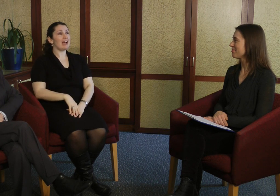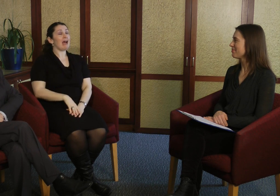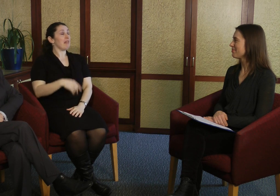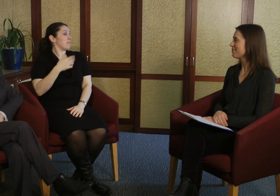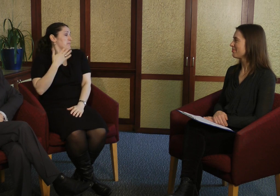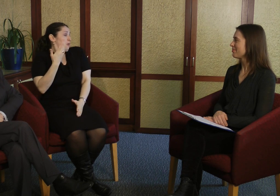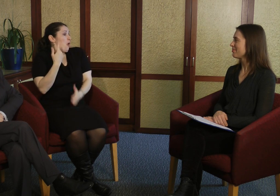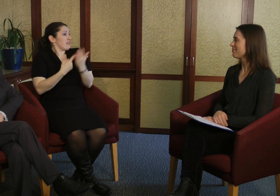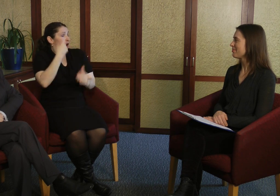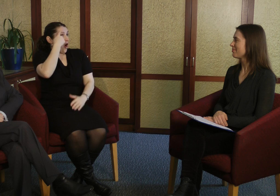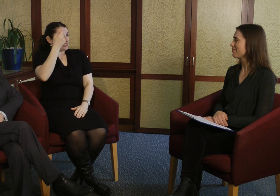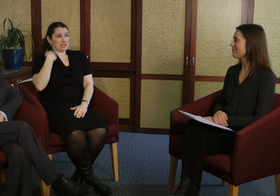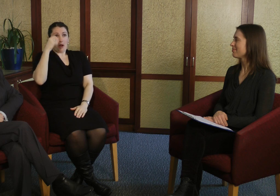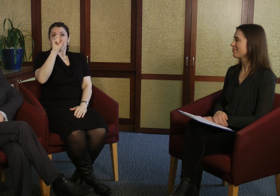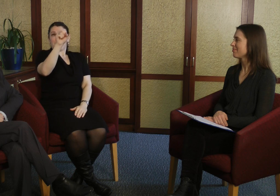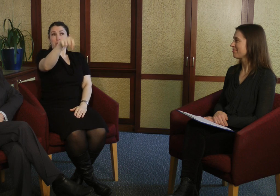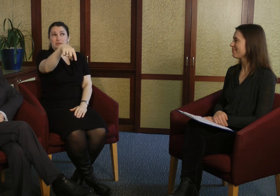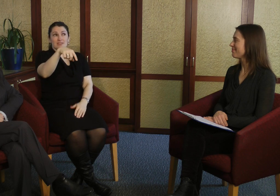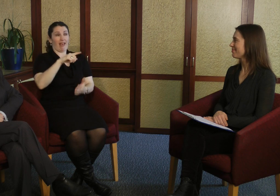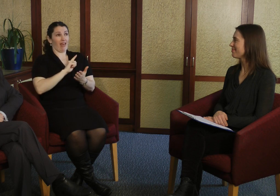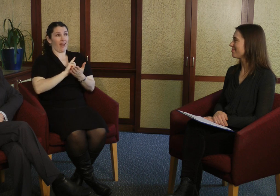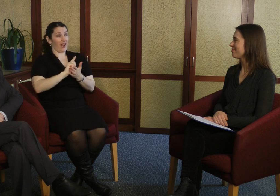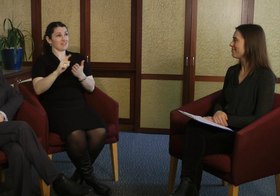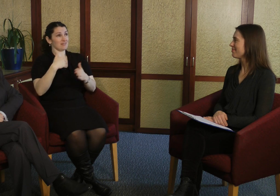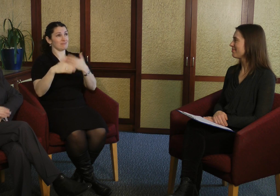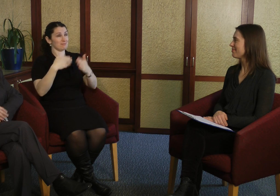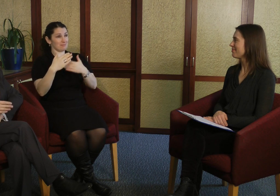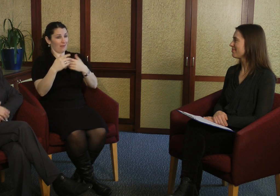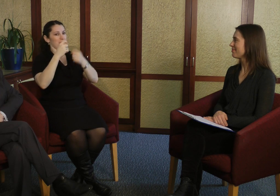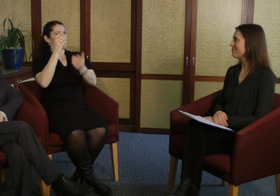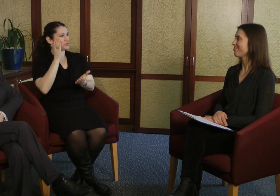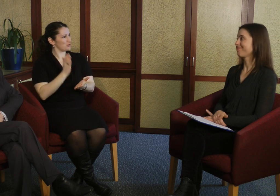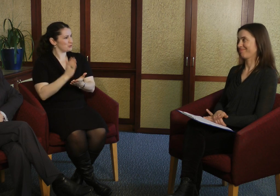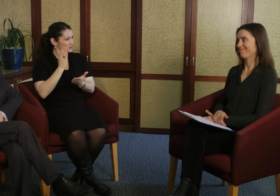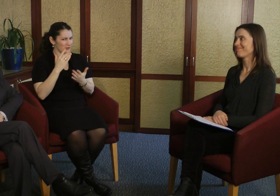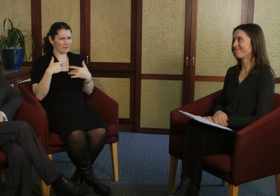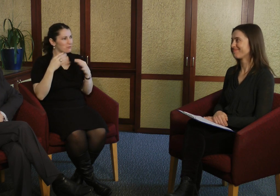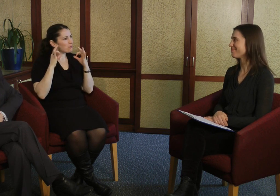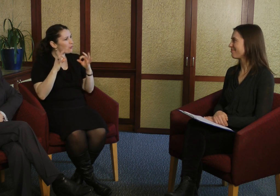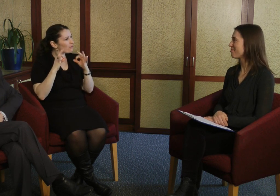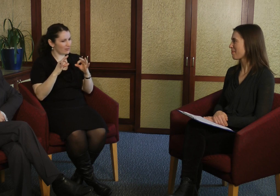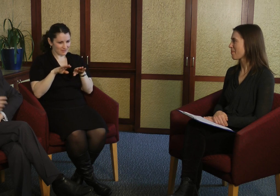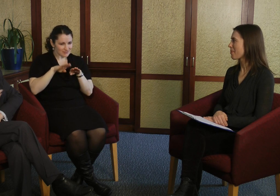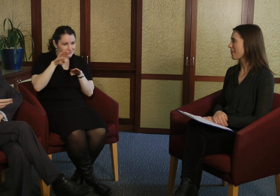they come true. I think it is a really great next step for me in terms of my career, but